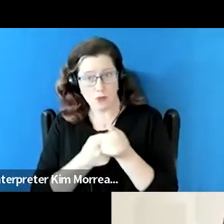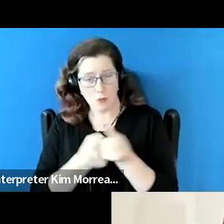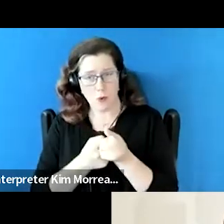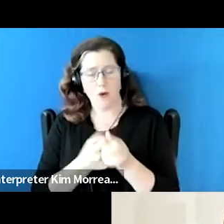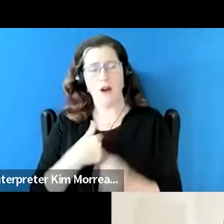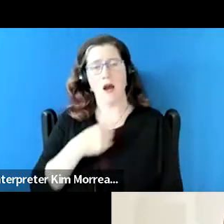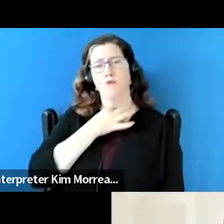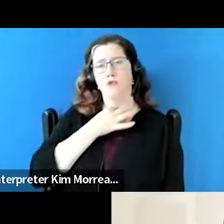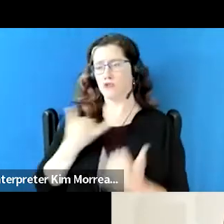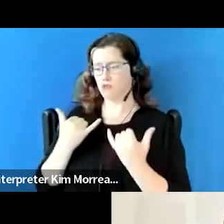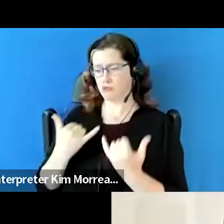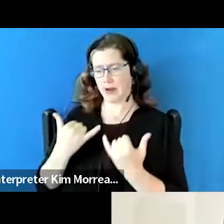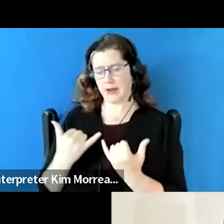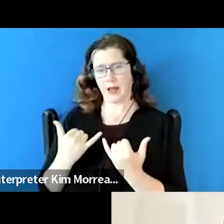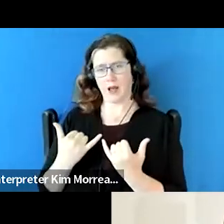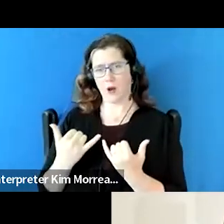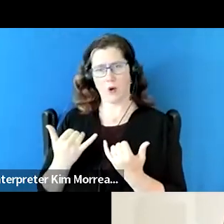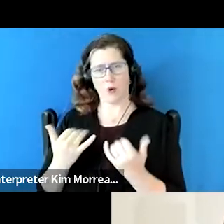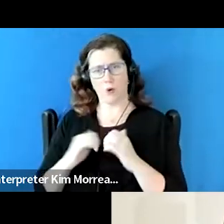at right now, as far as that sort of